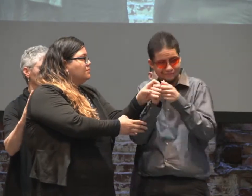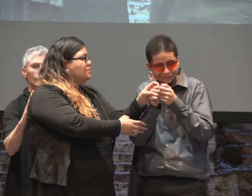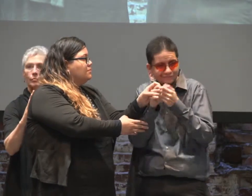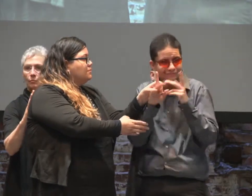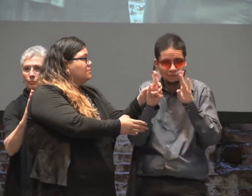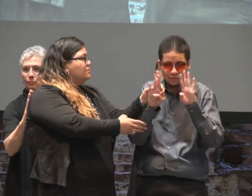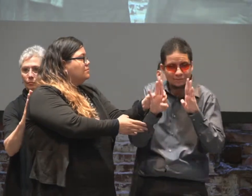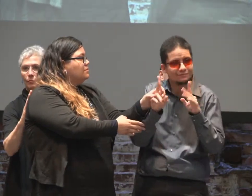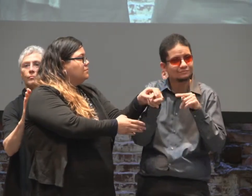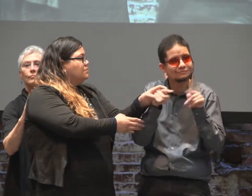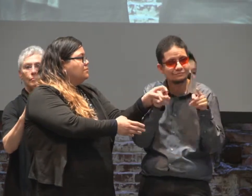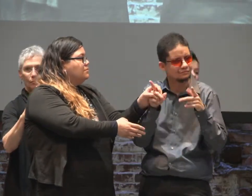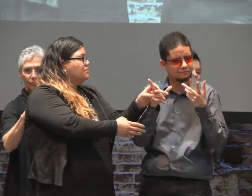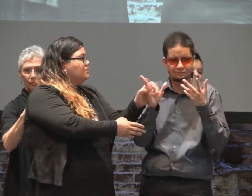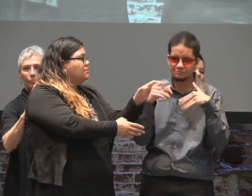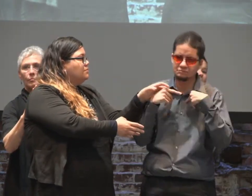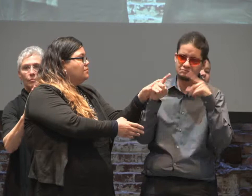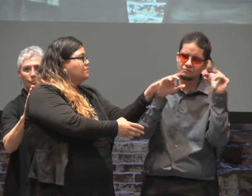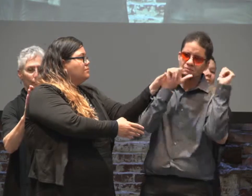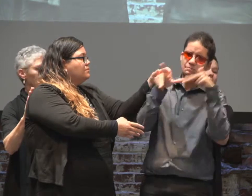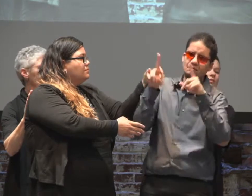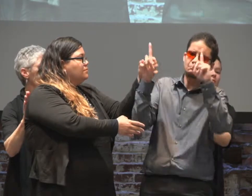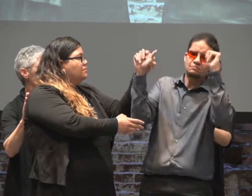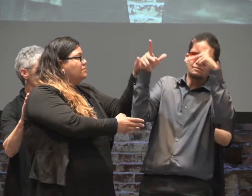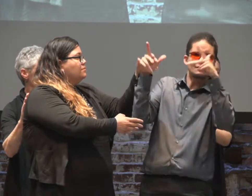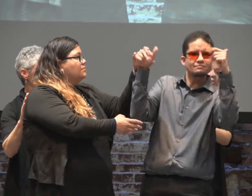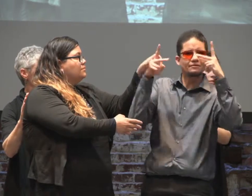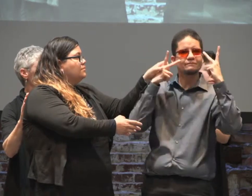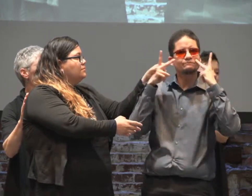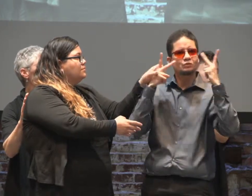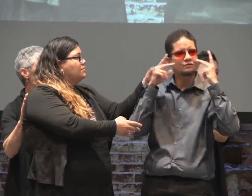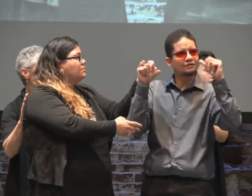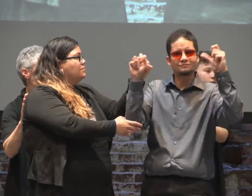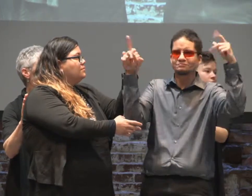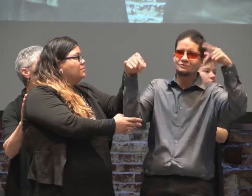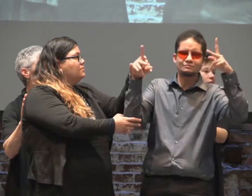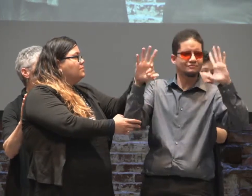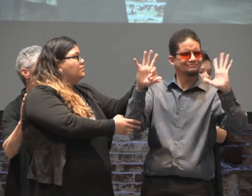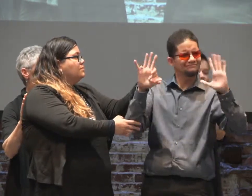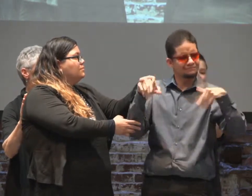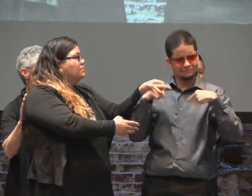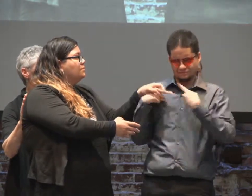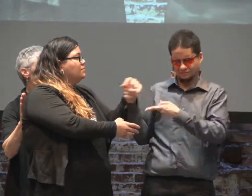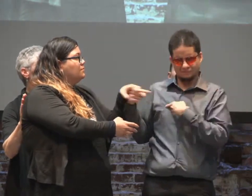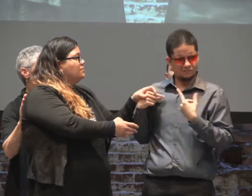You can use the abbreviation BRB or be right back, but to make sure that everyone is aware